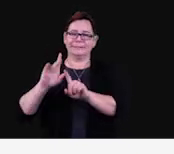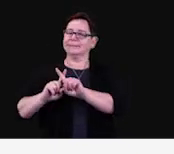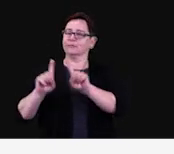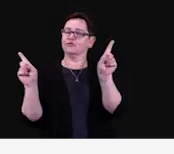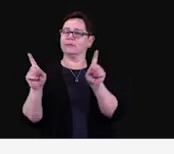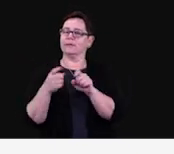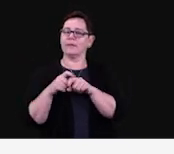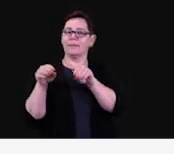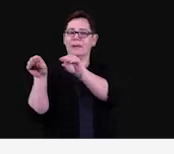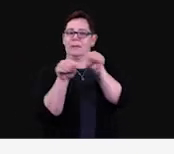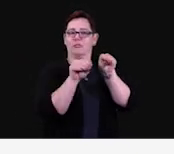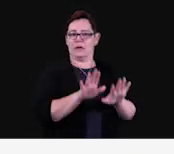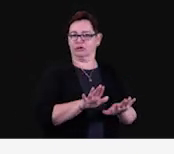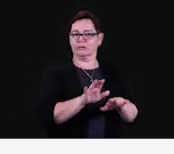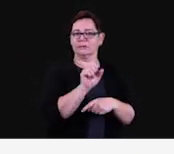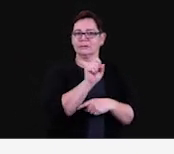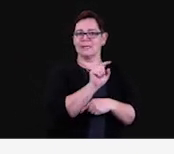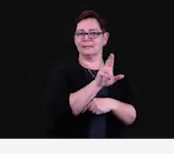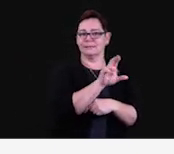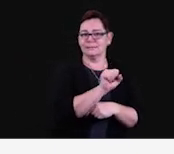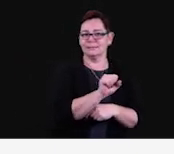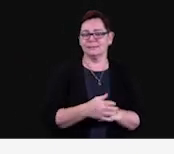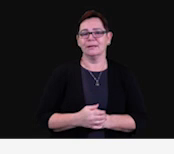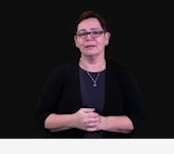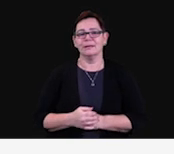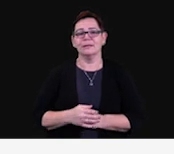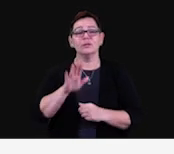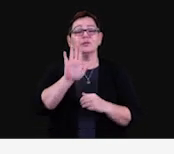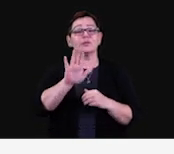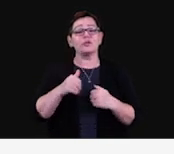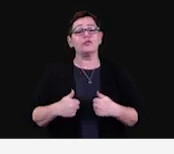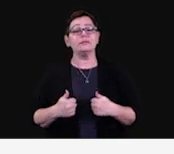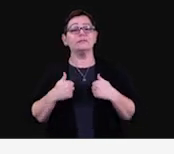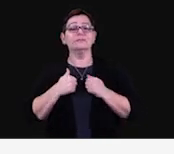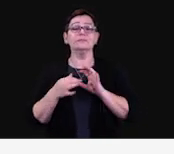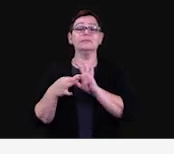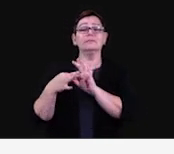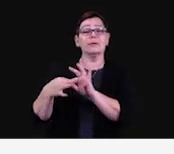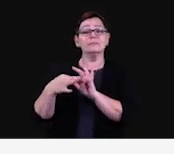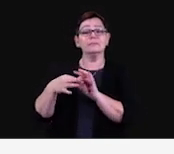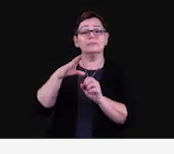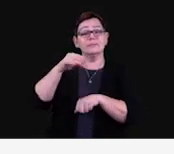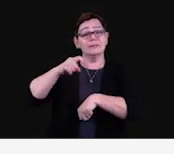Your residential ties and the duration of your stay in Canada determine your residency status.